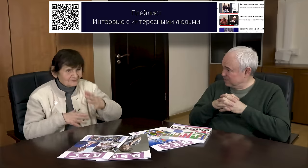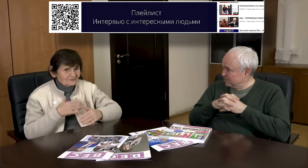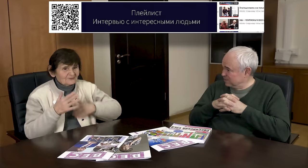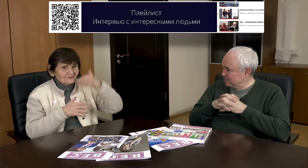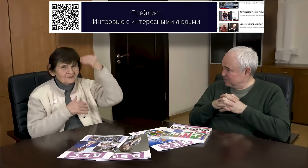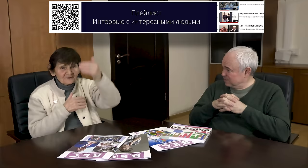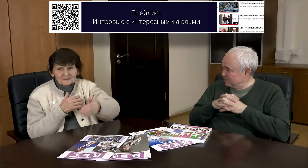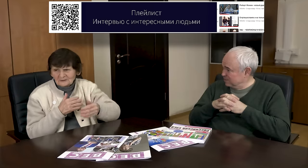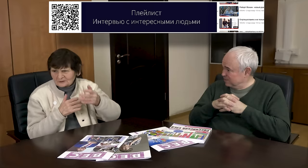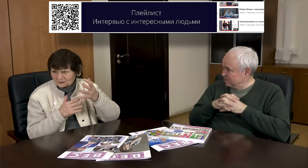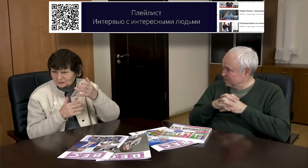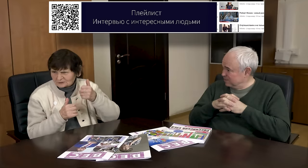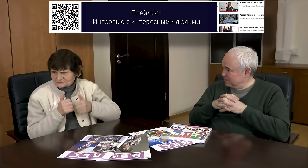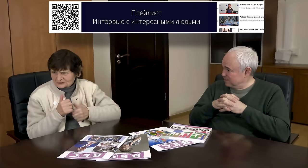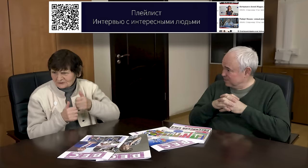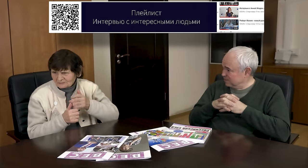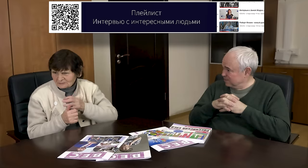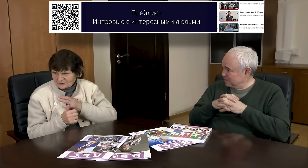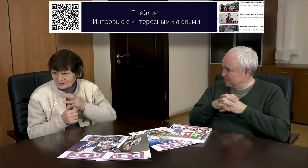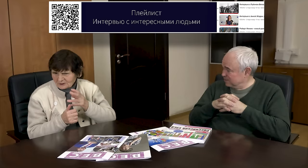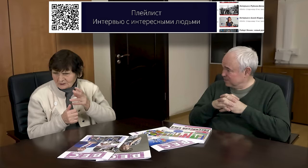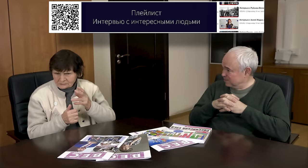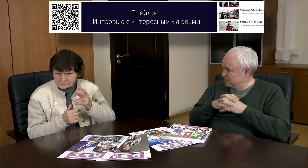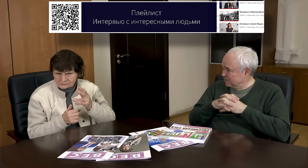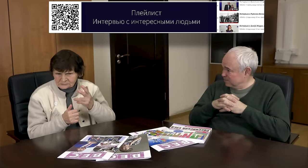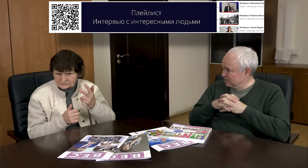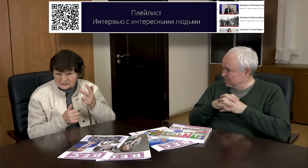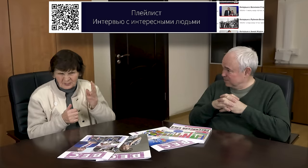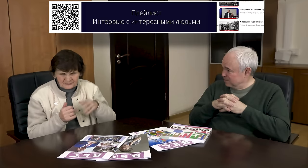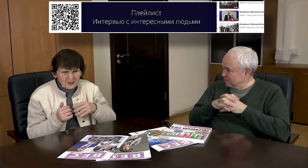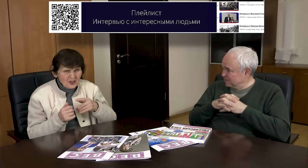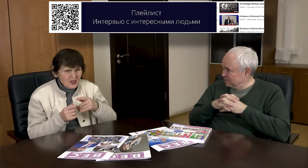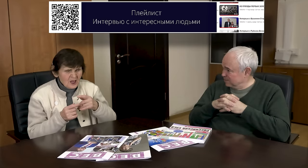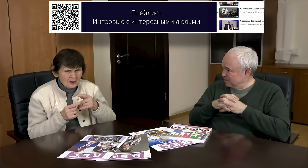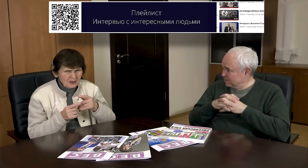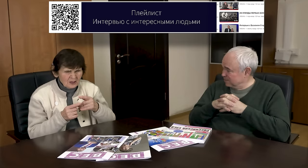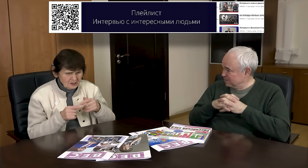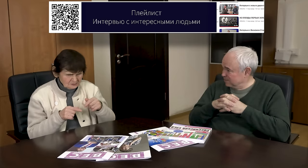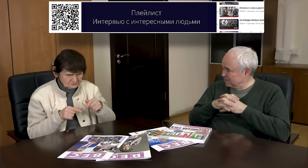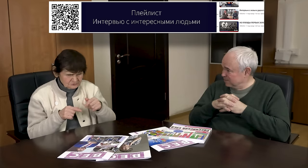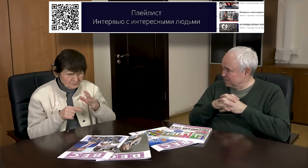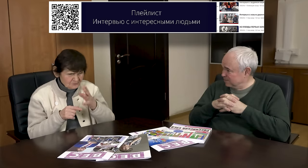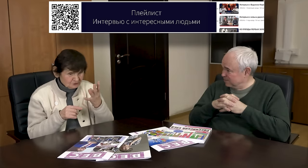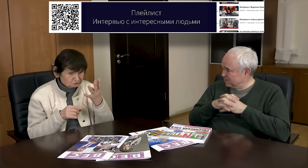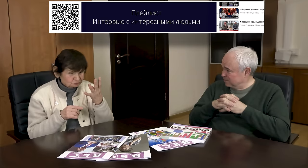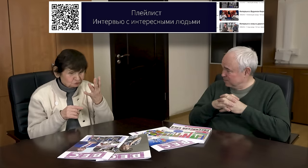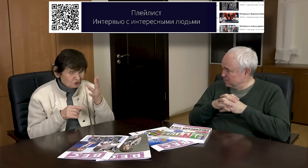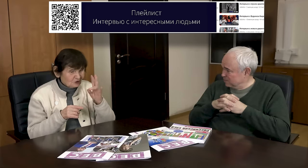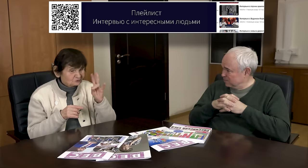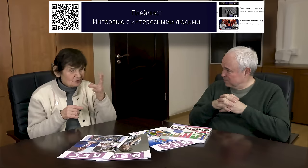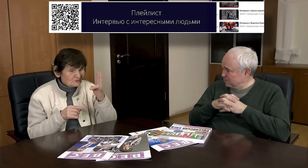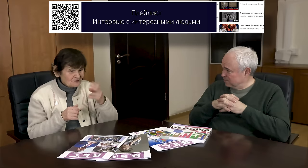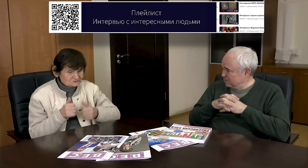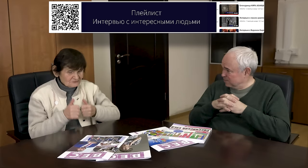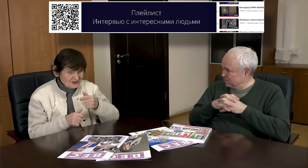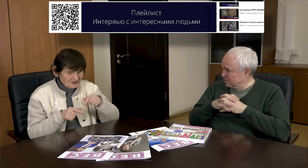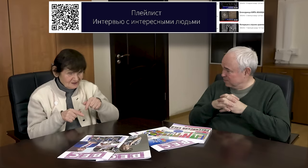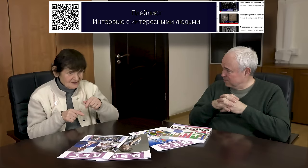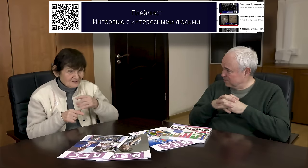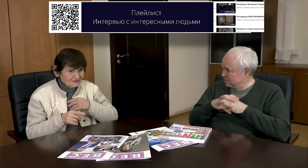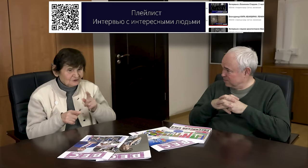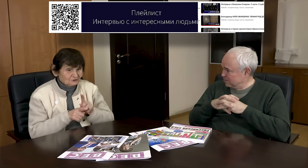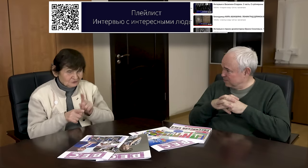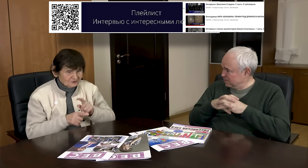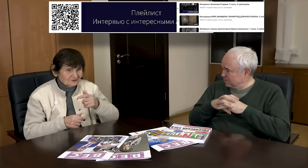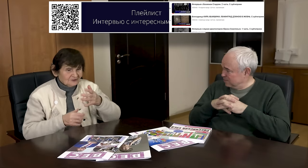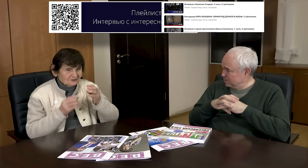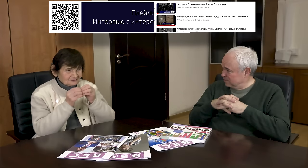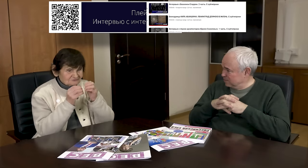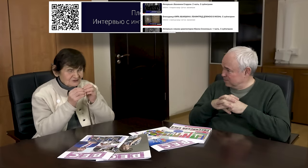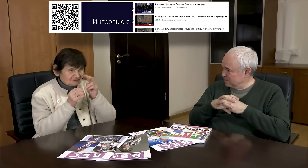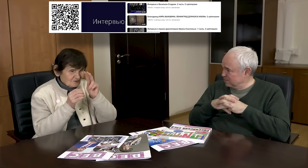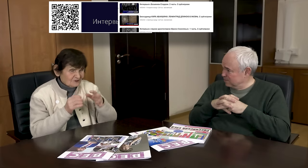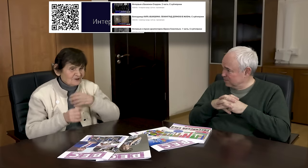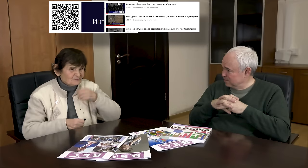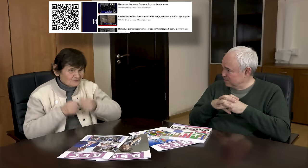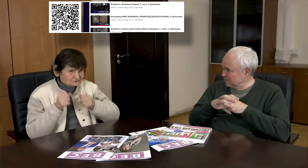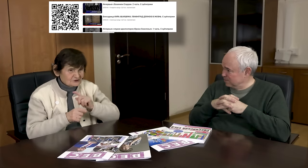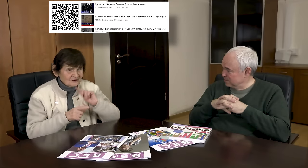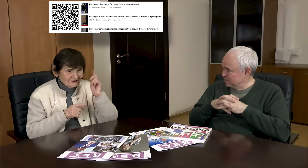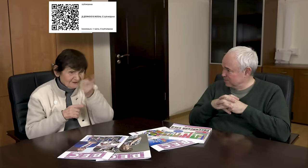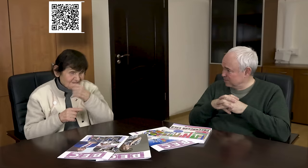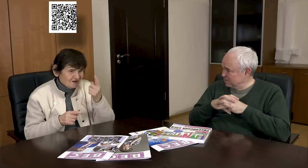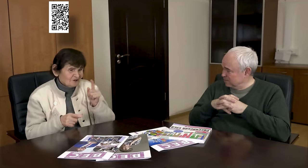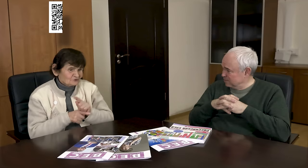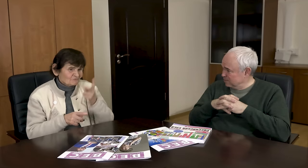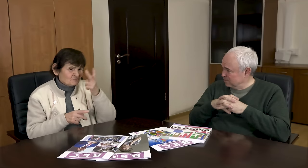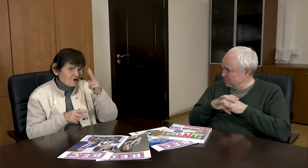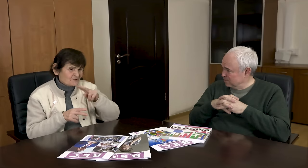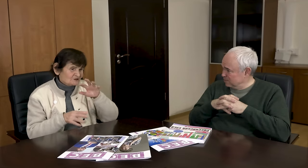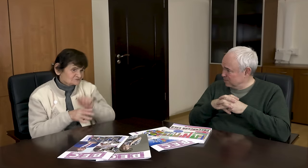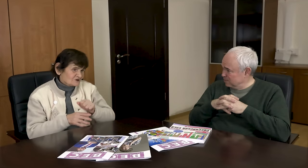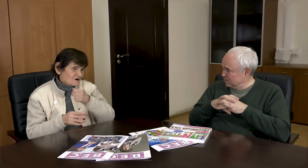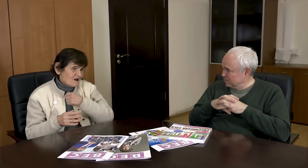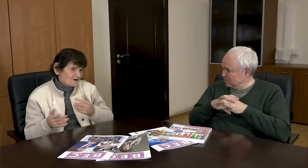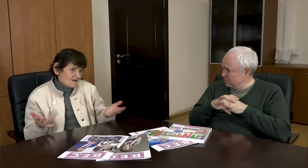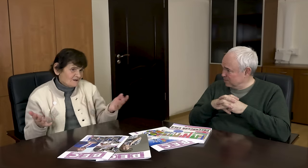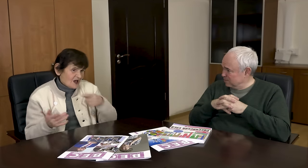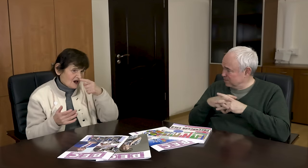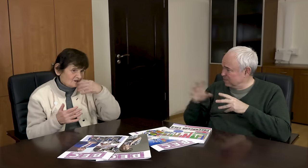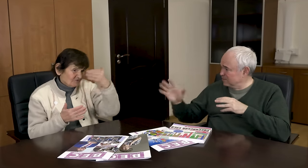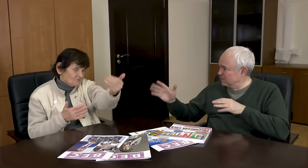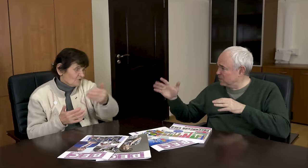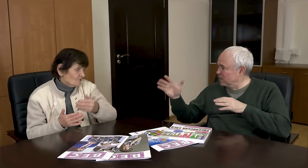On November 4 this year there was a 10 km competition again. I again took second place among the hearing ones.